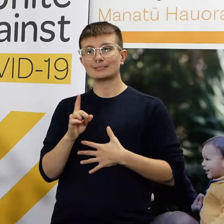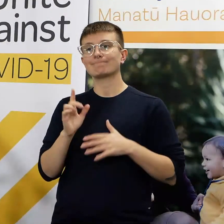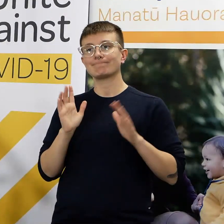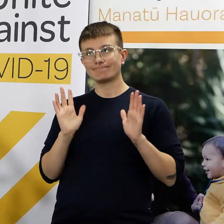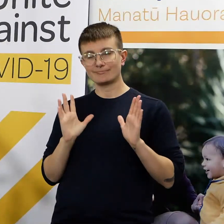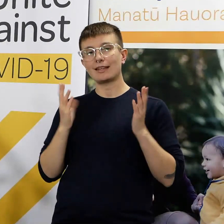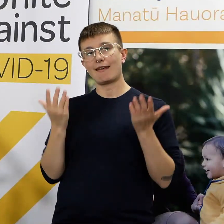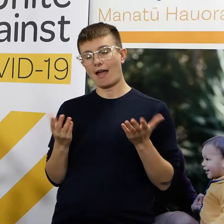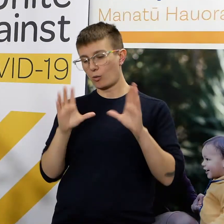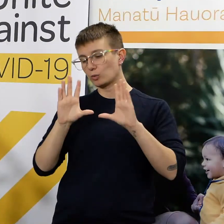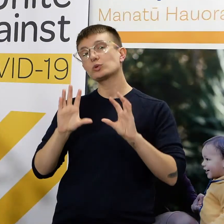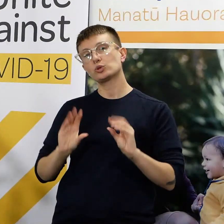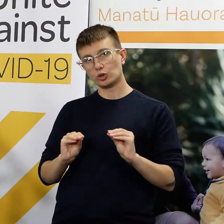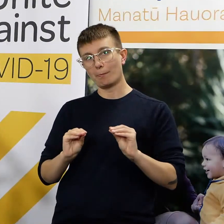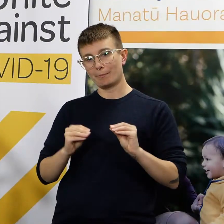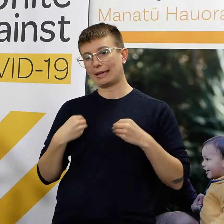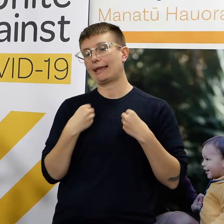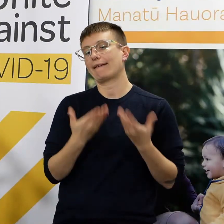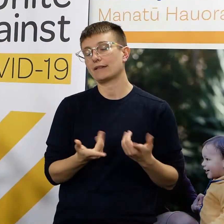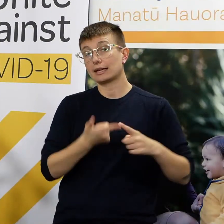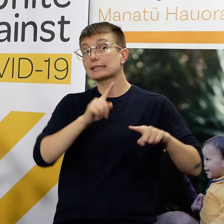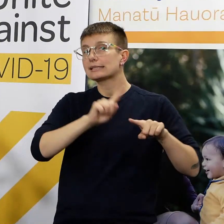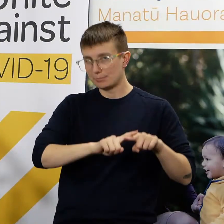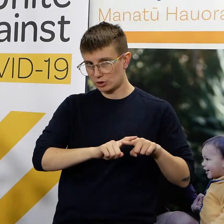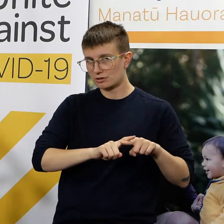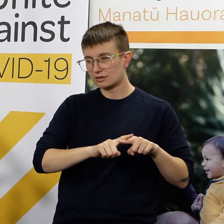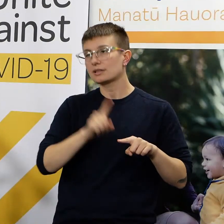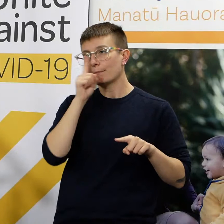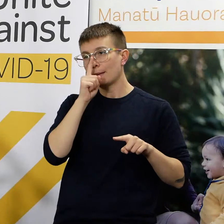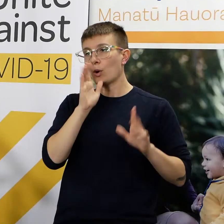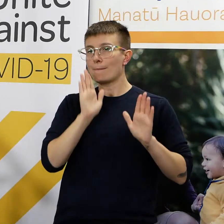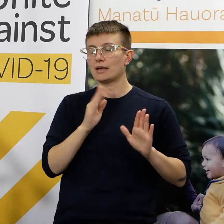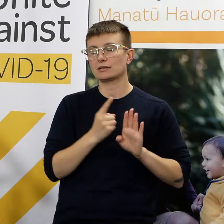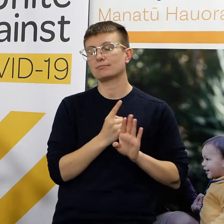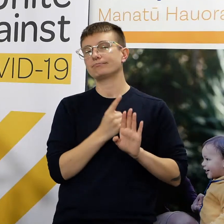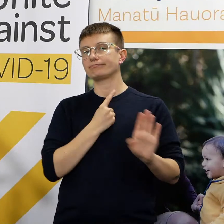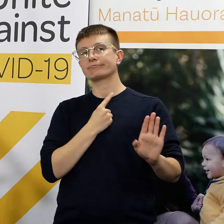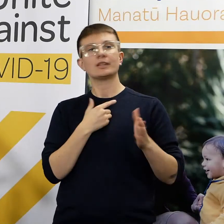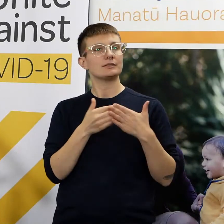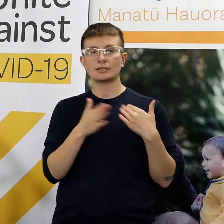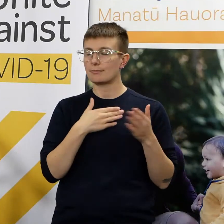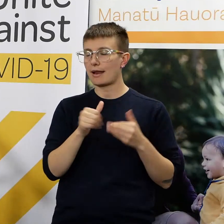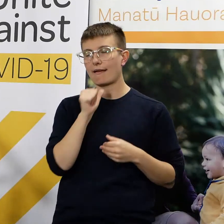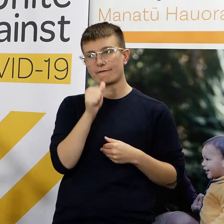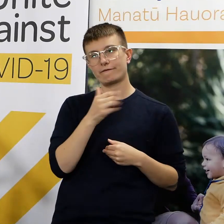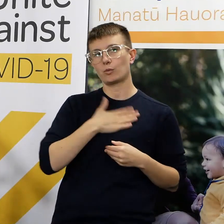where there may be large groups of people present under level one.